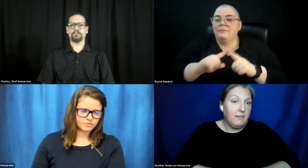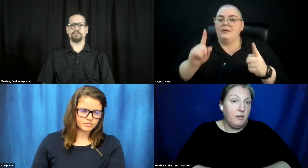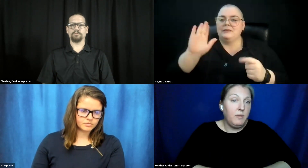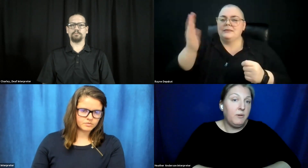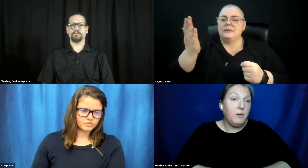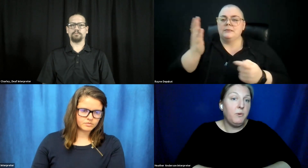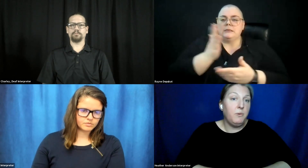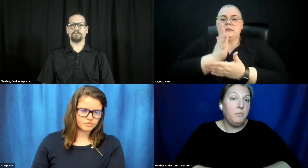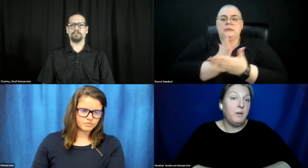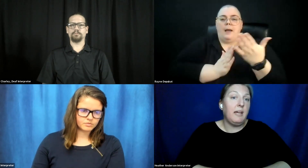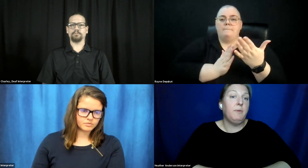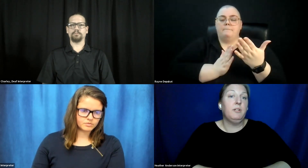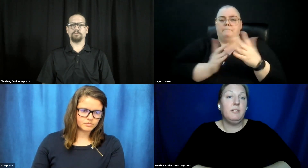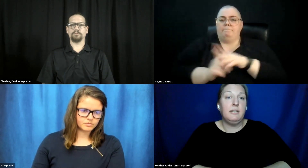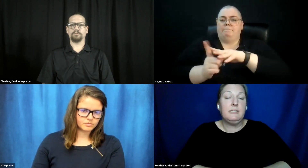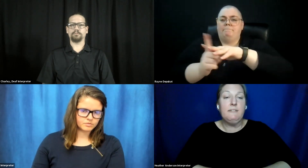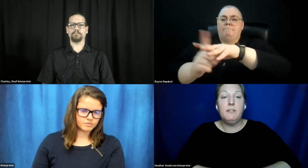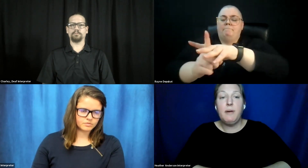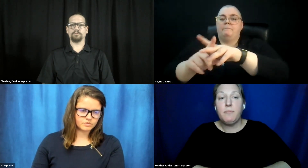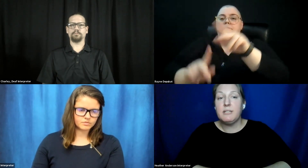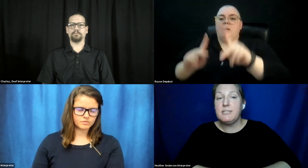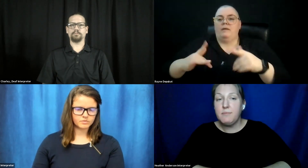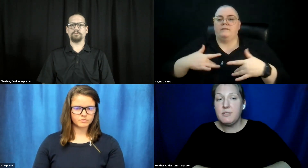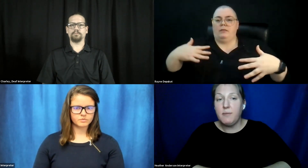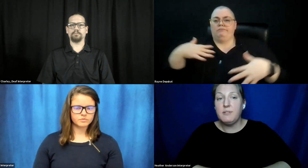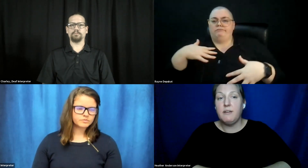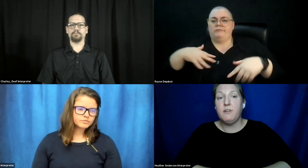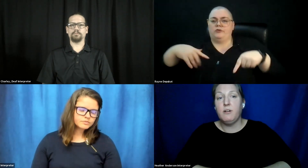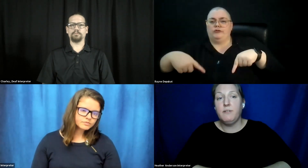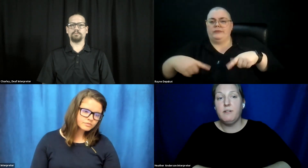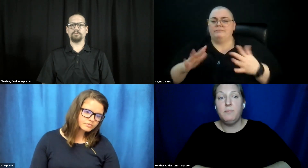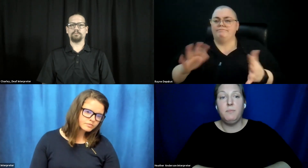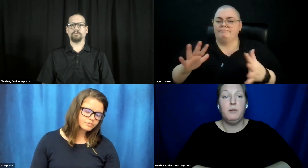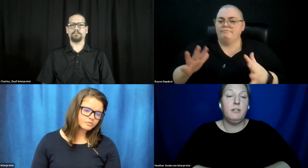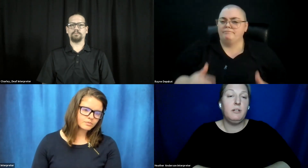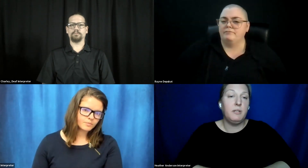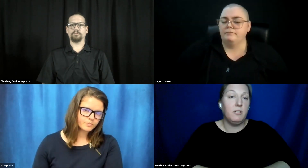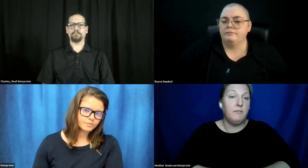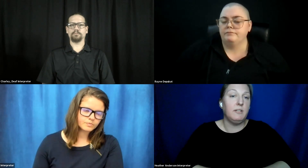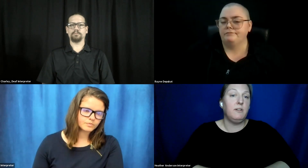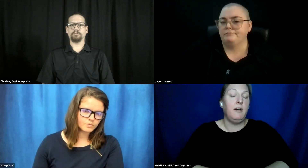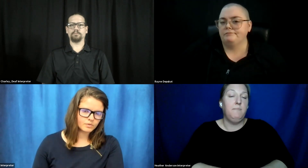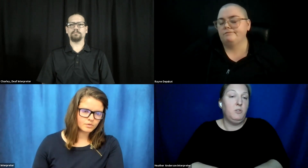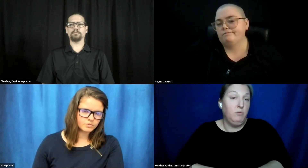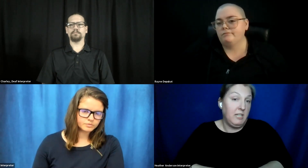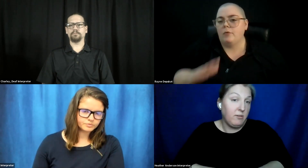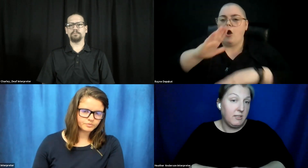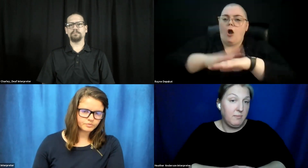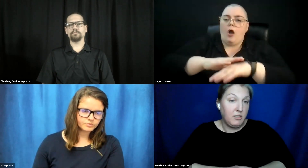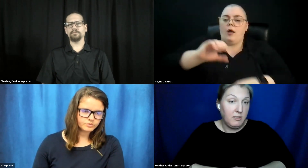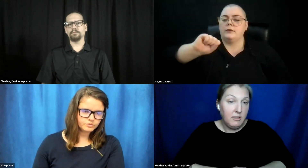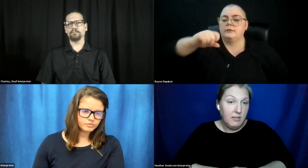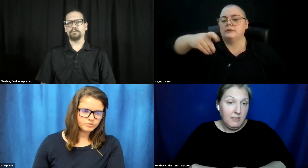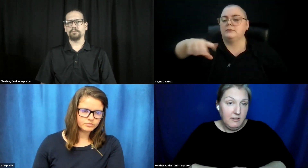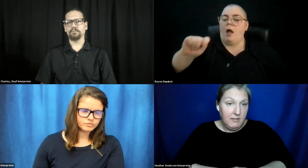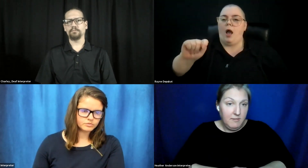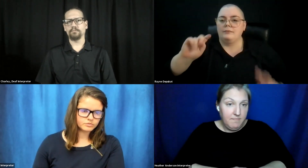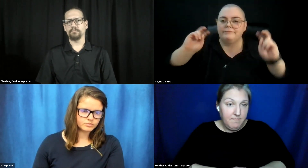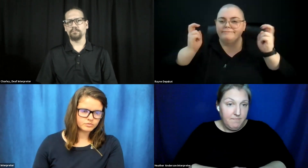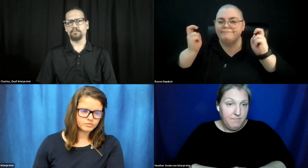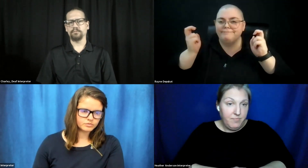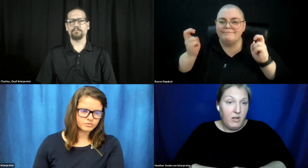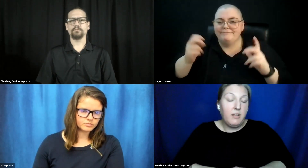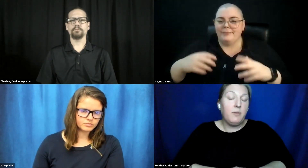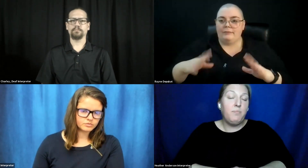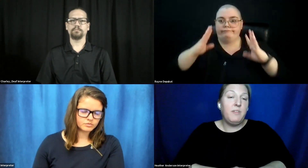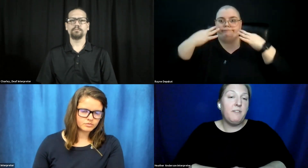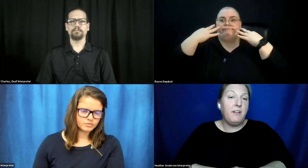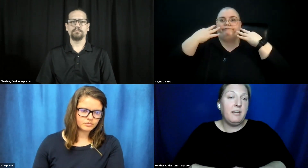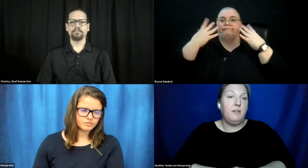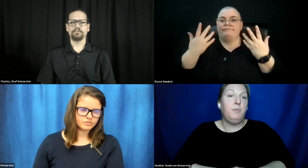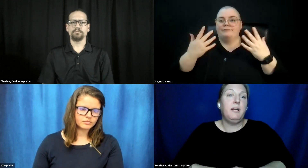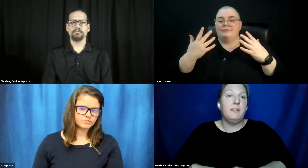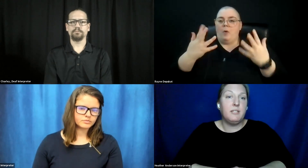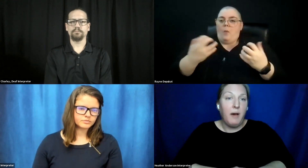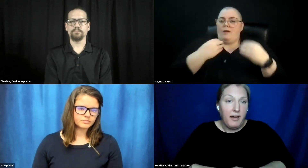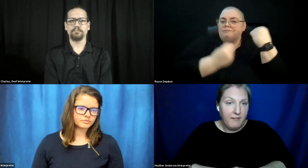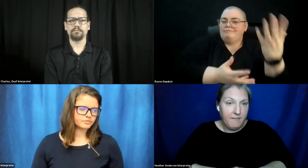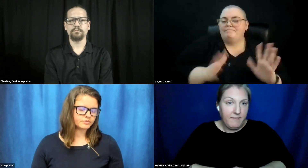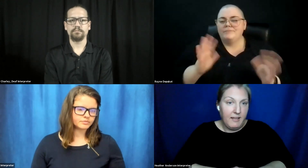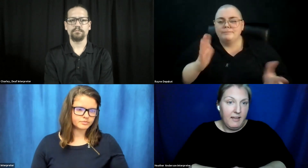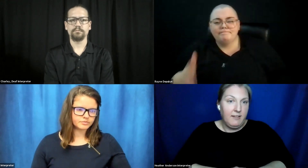We don't know what that would look like to leave feedback but it seems some deaf and hard of hearing people are a little bit nervous to reach out to the commission or their, their felt like they're put on the spot.